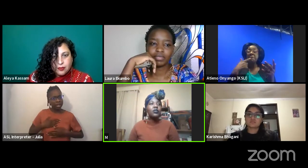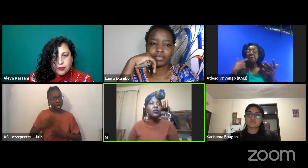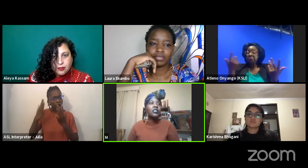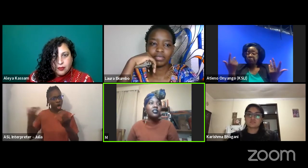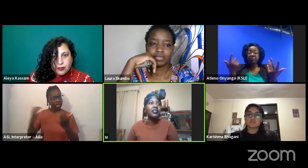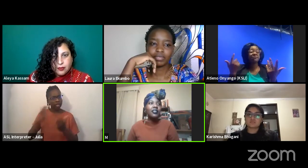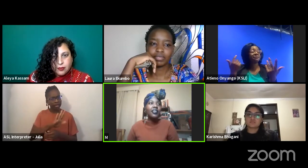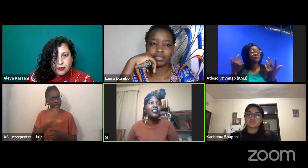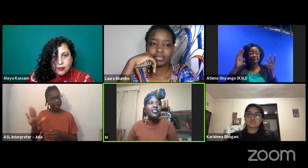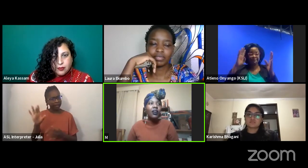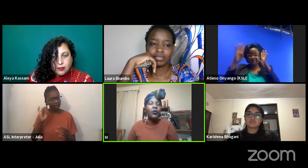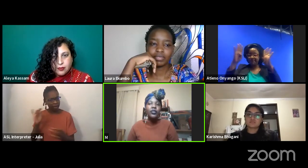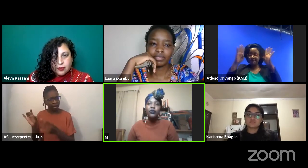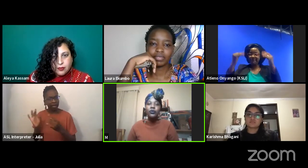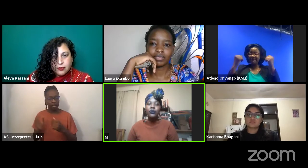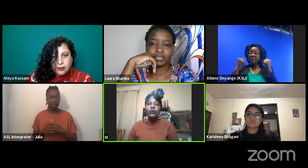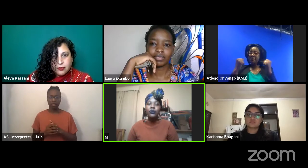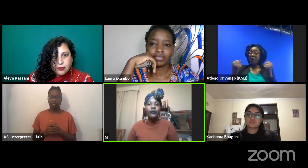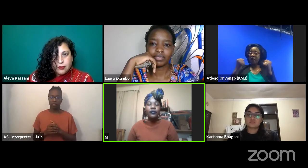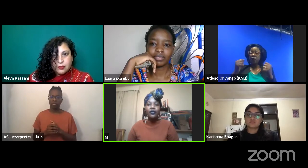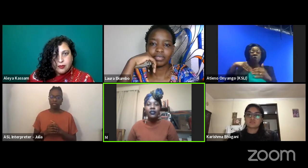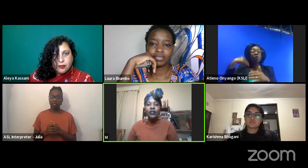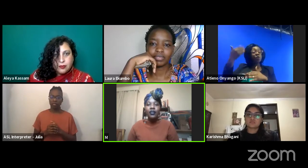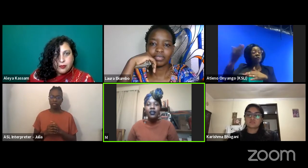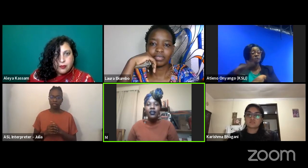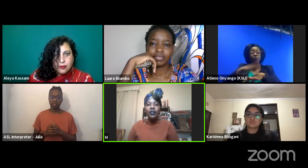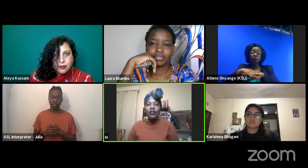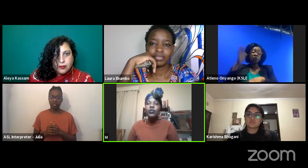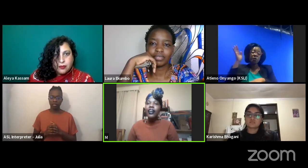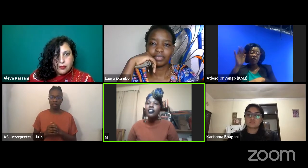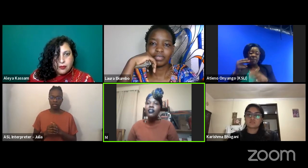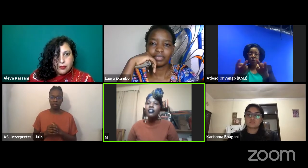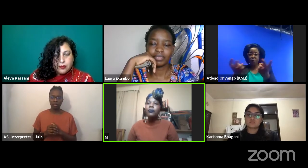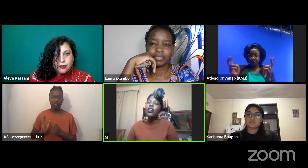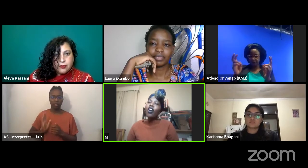So we just, it's just our way to kind of be honest about